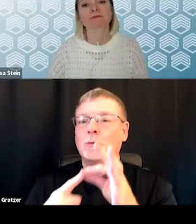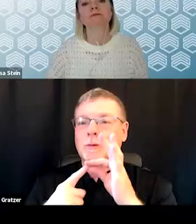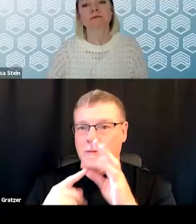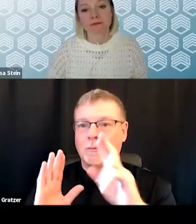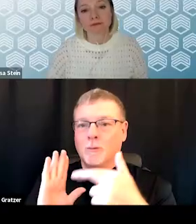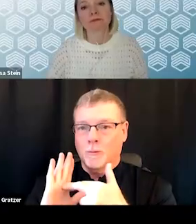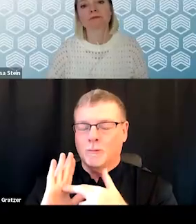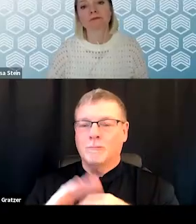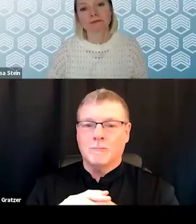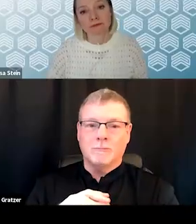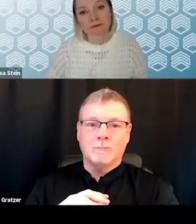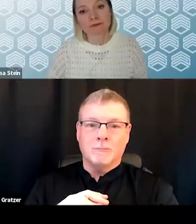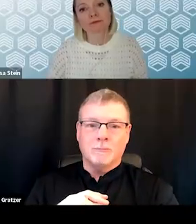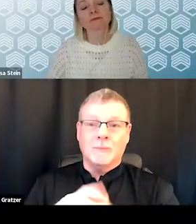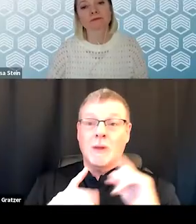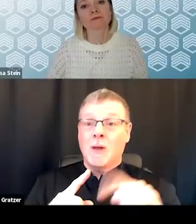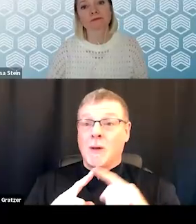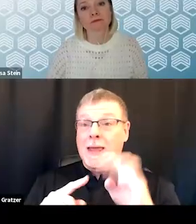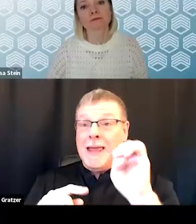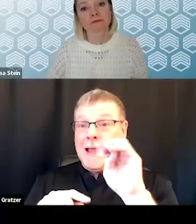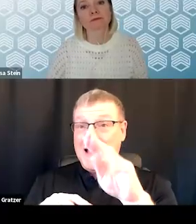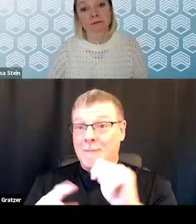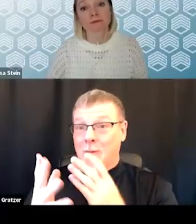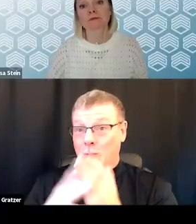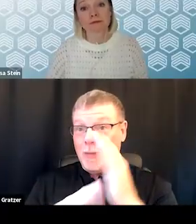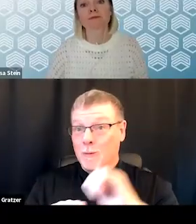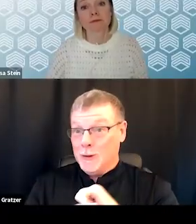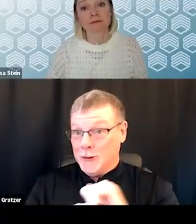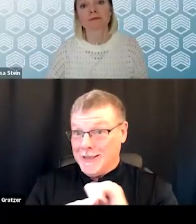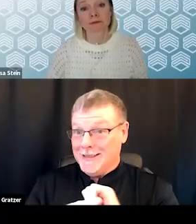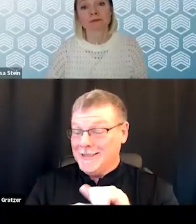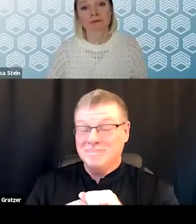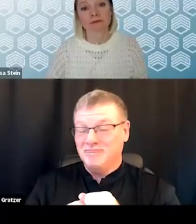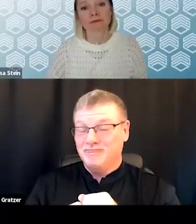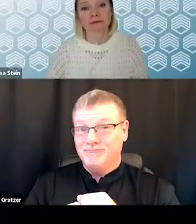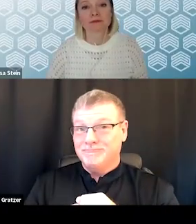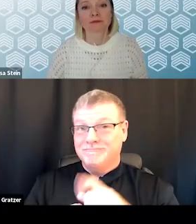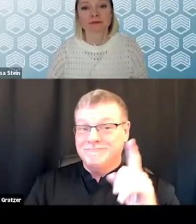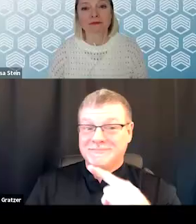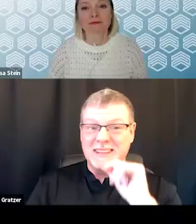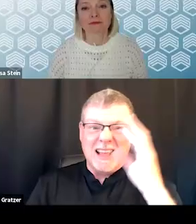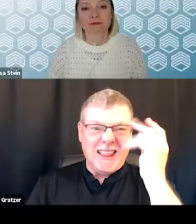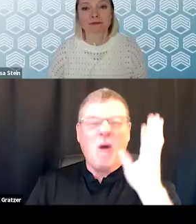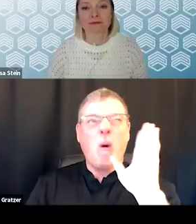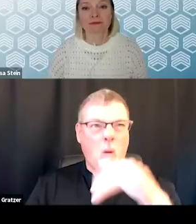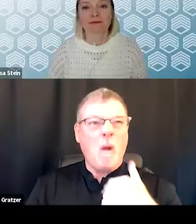I would imagine that when most EMTs are going through their training, they're not thinking that, oh, I wanna respond